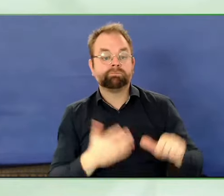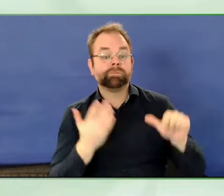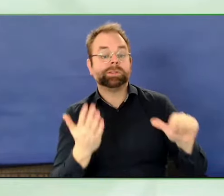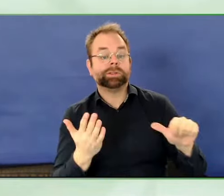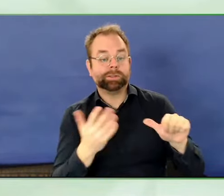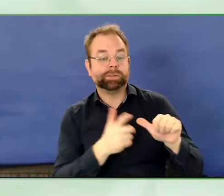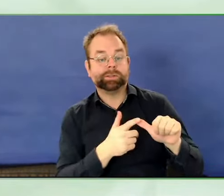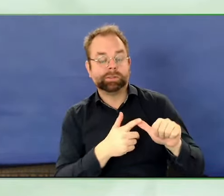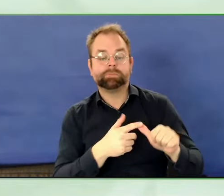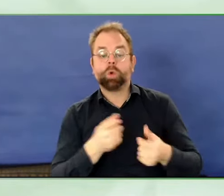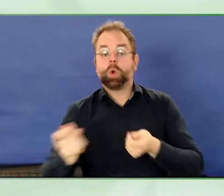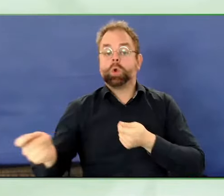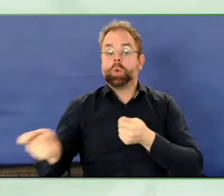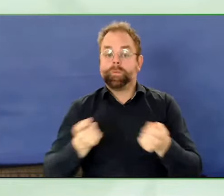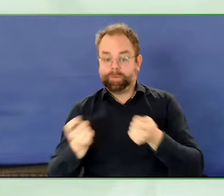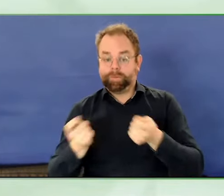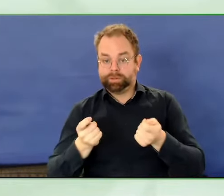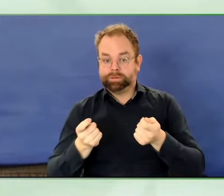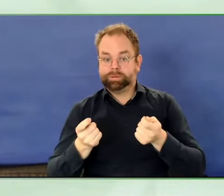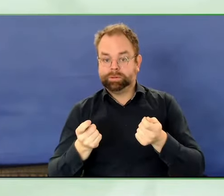how accessibility is taking place.